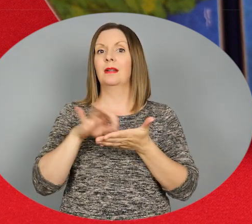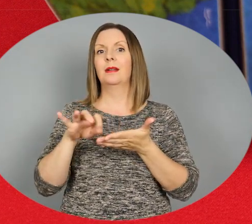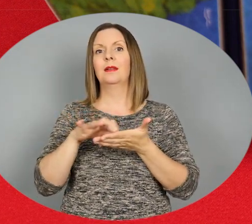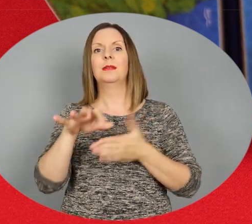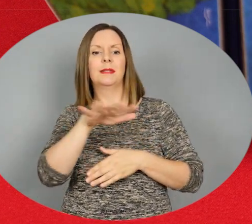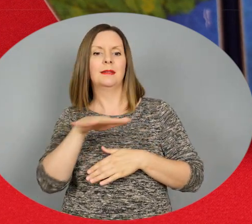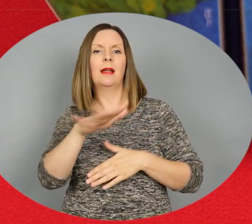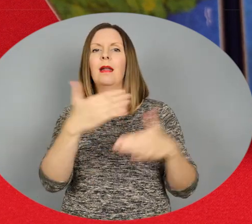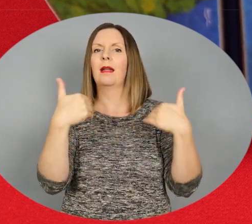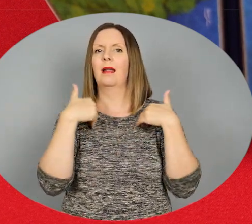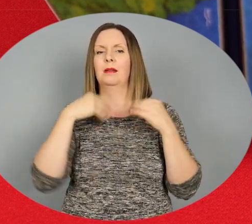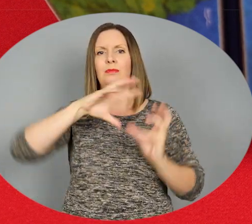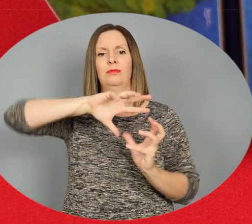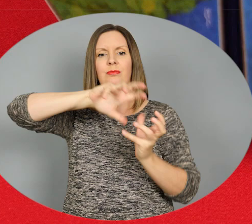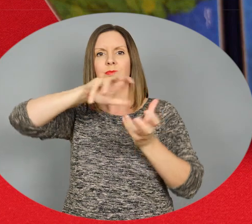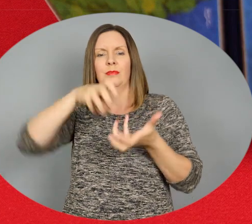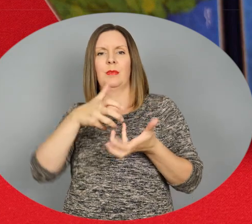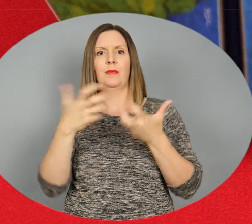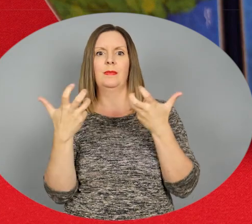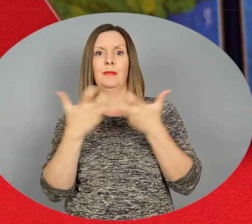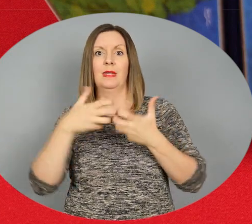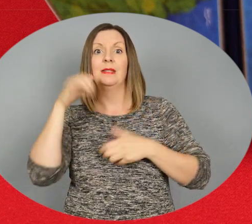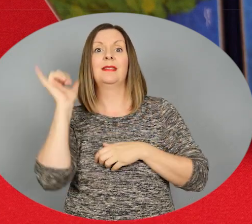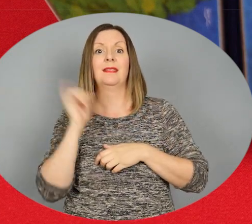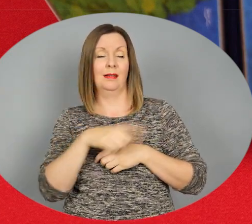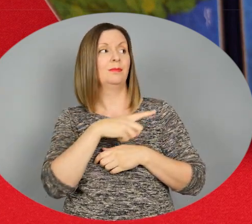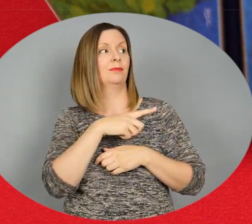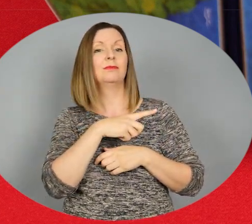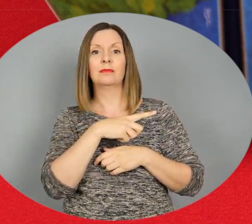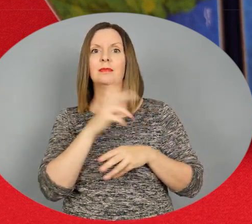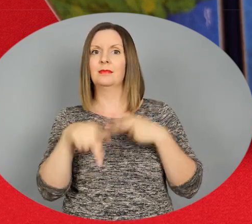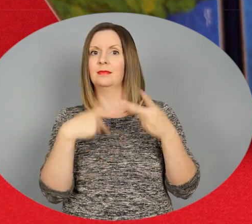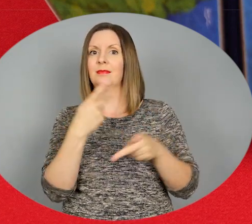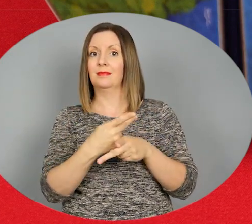the number of areas you have anywhere on your planet that match the habitat shown here,